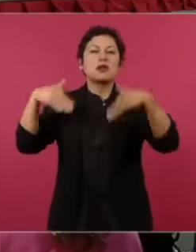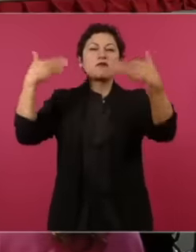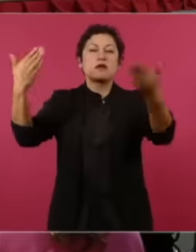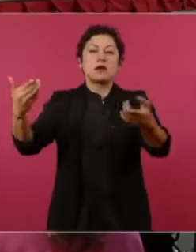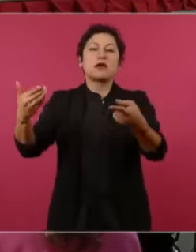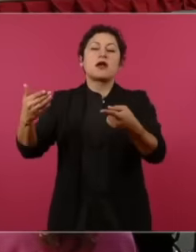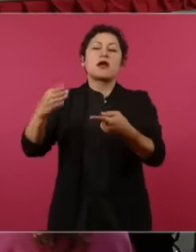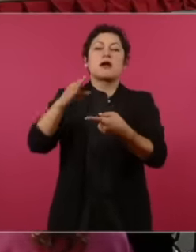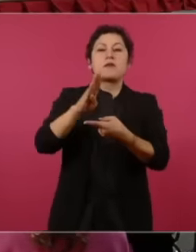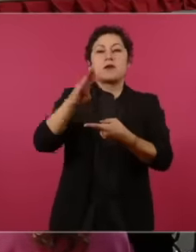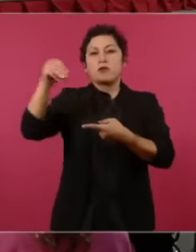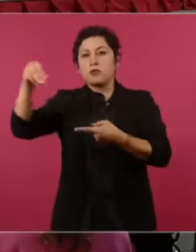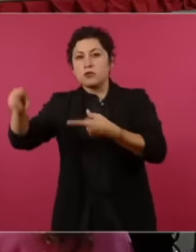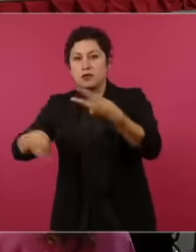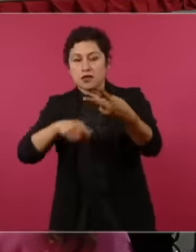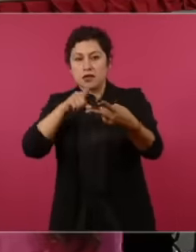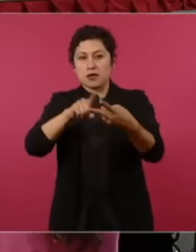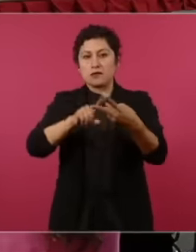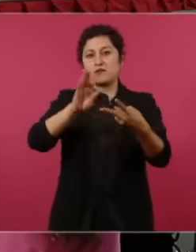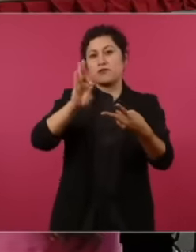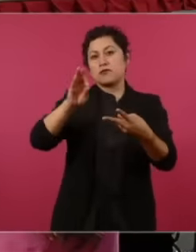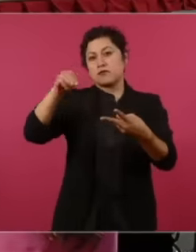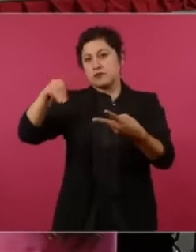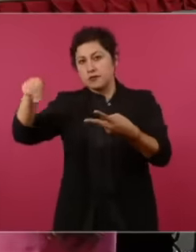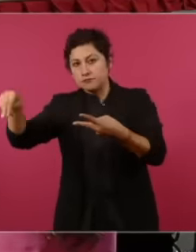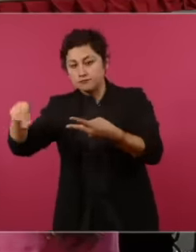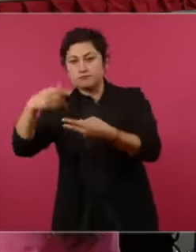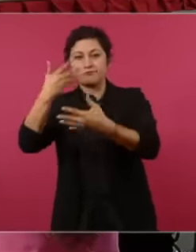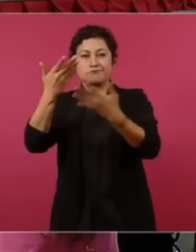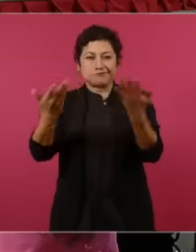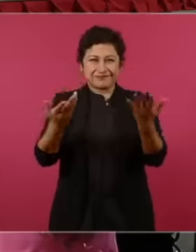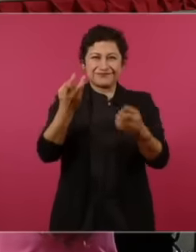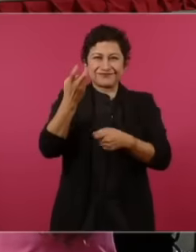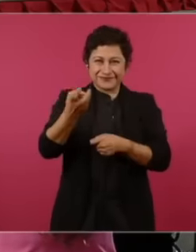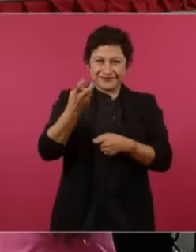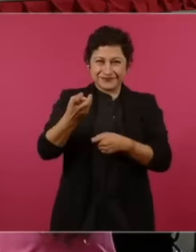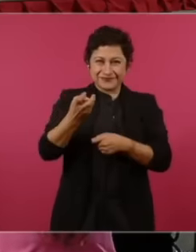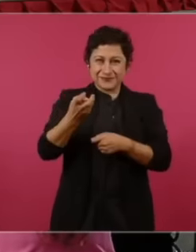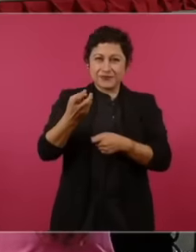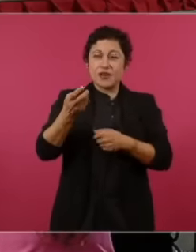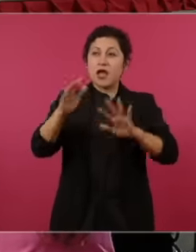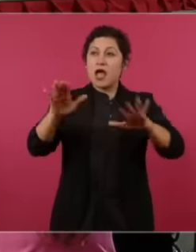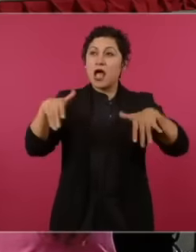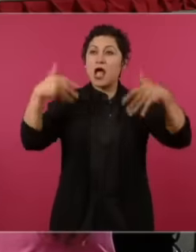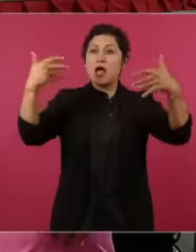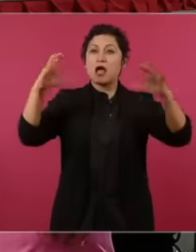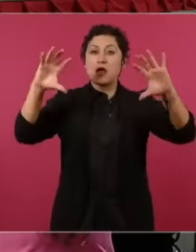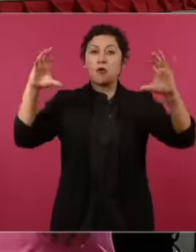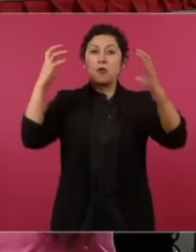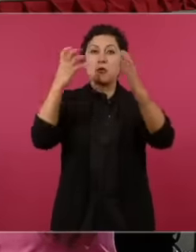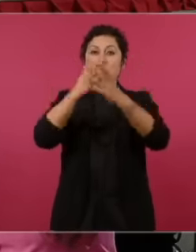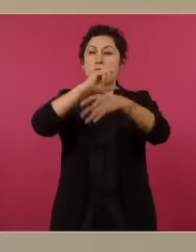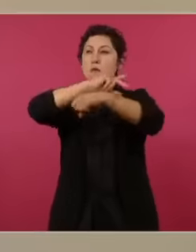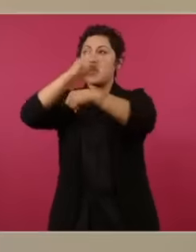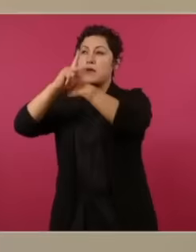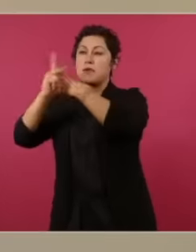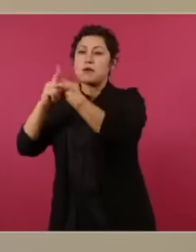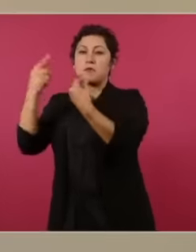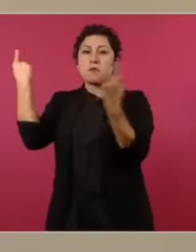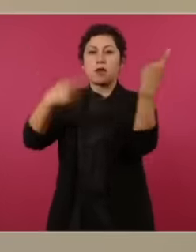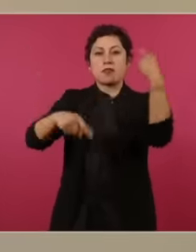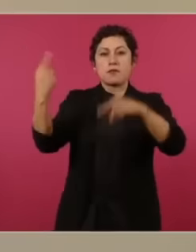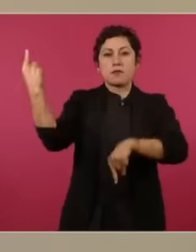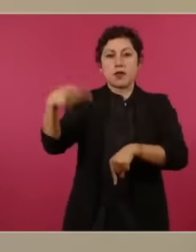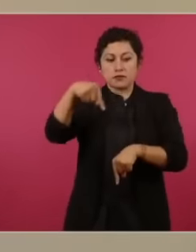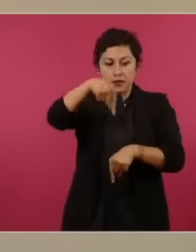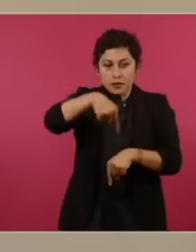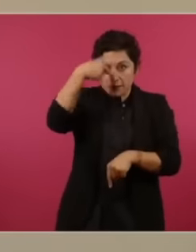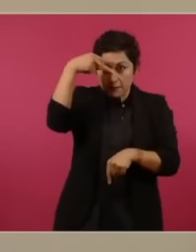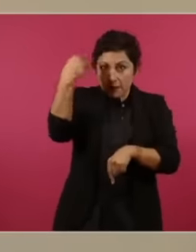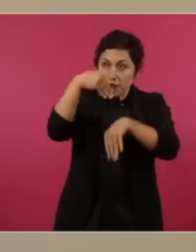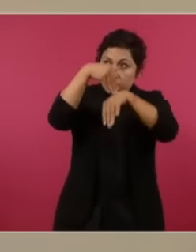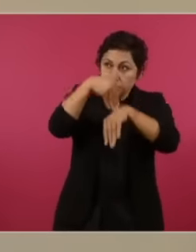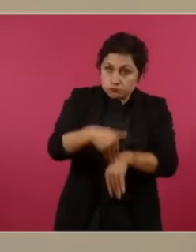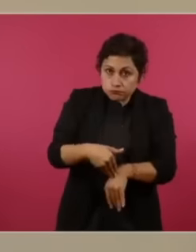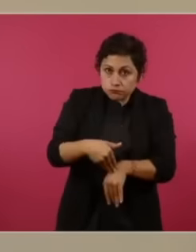neoliberal agenda if you realize there is nothing here about the problems of